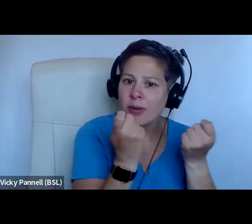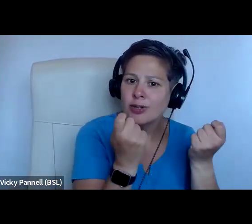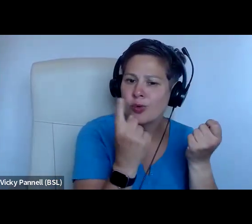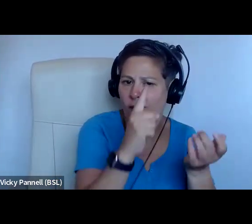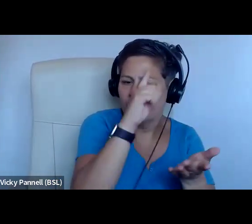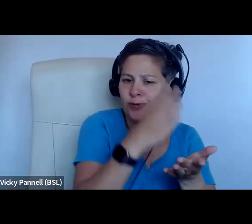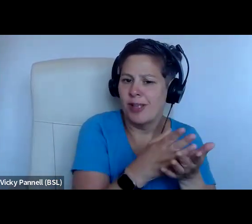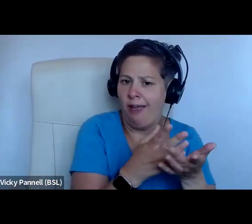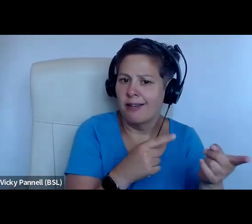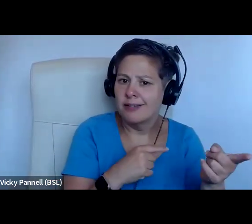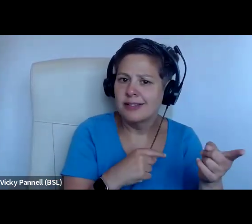In the context of a think tank,